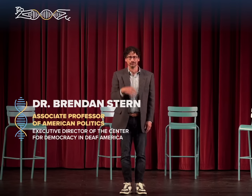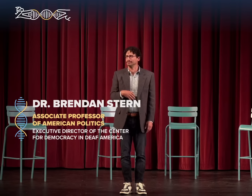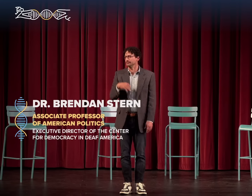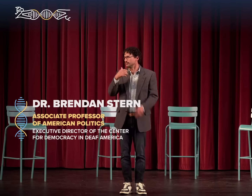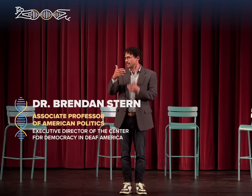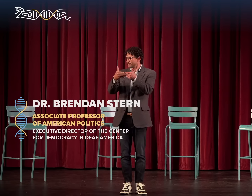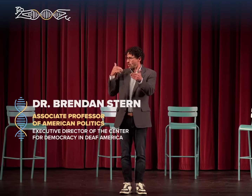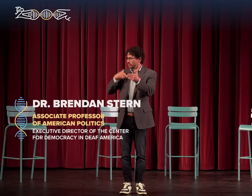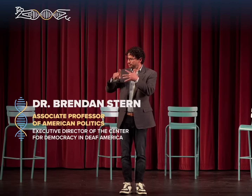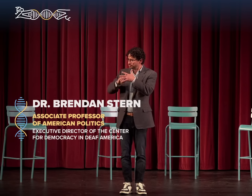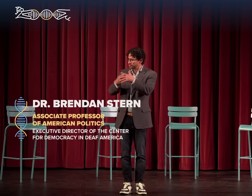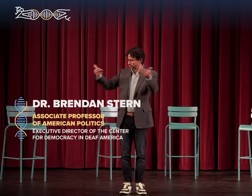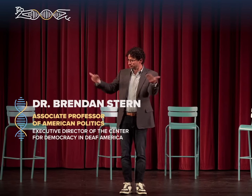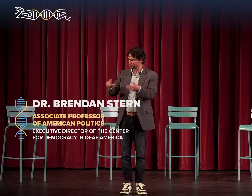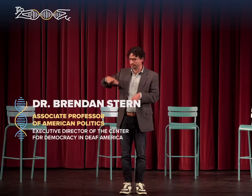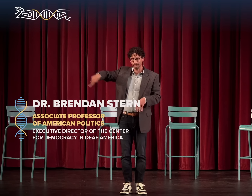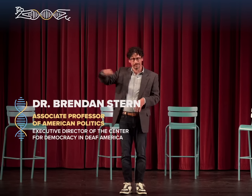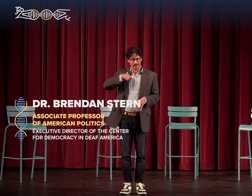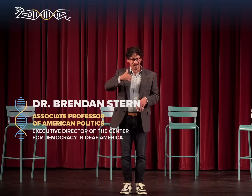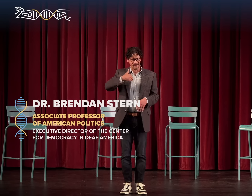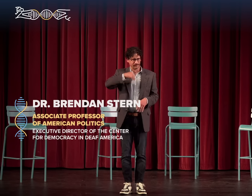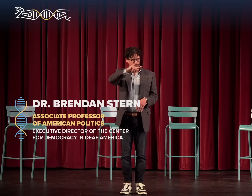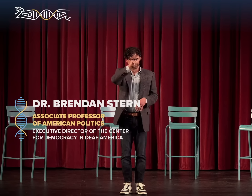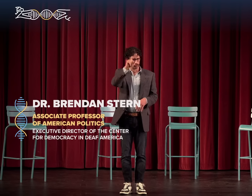Before I introduce debaters I have a question for all of you.